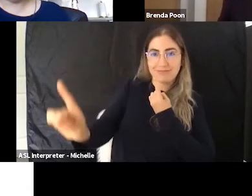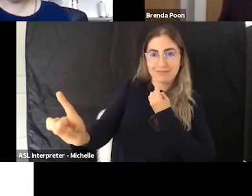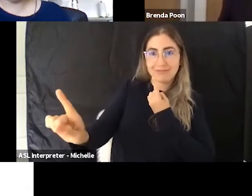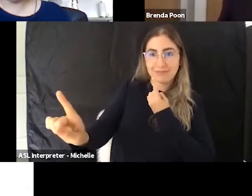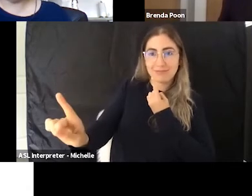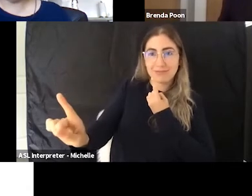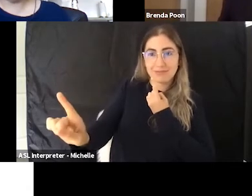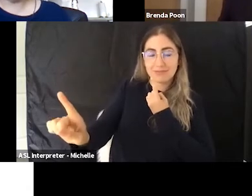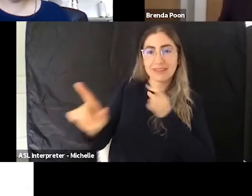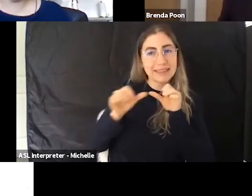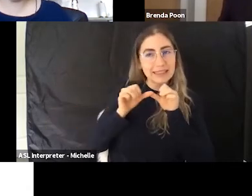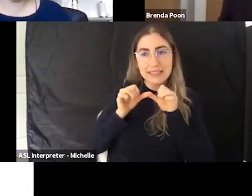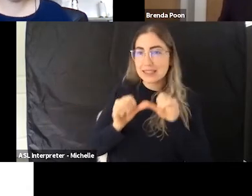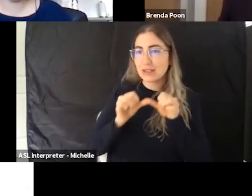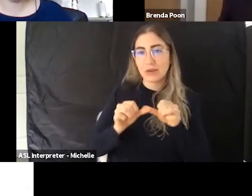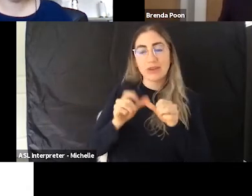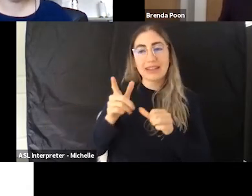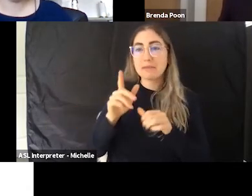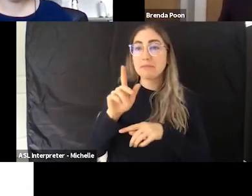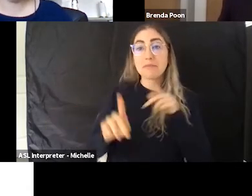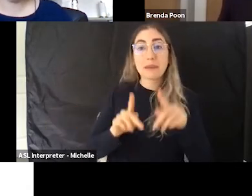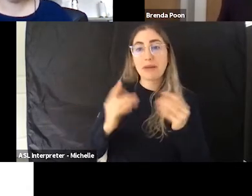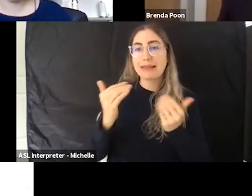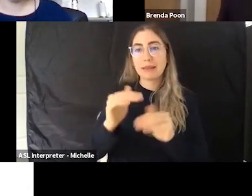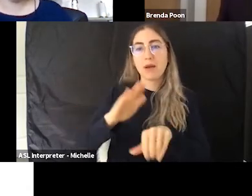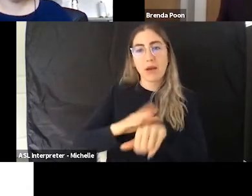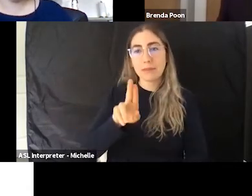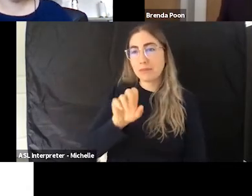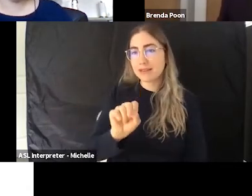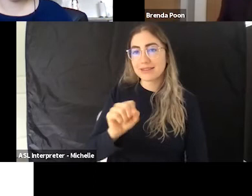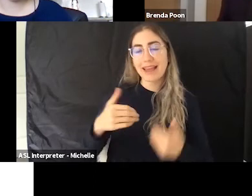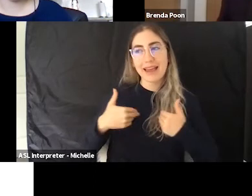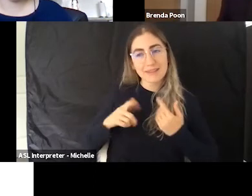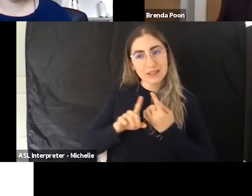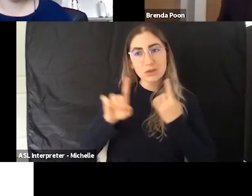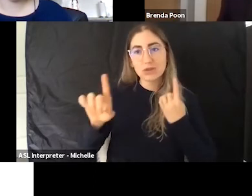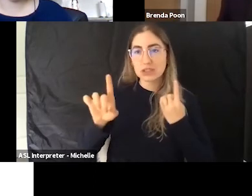PEOPLE TAKING TRANSIT AT A TIME.